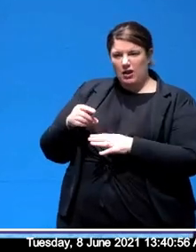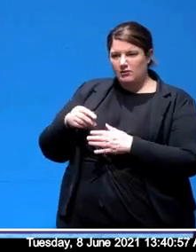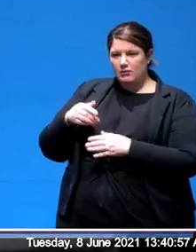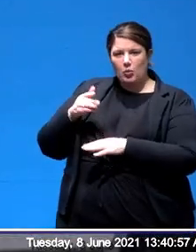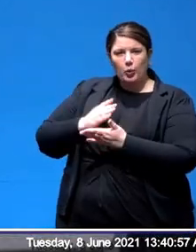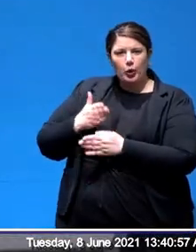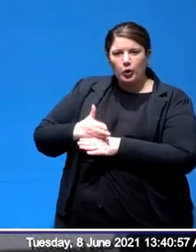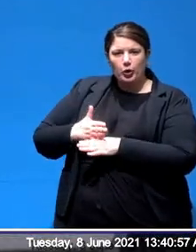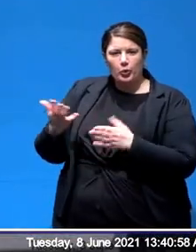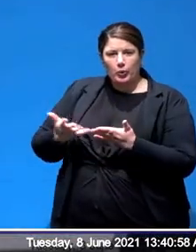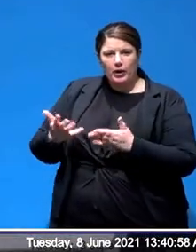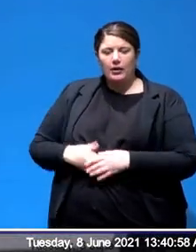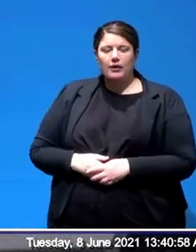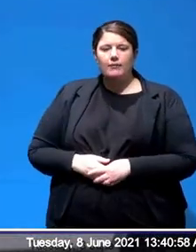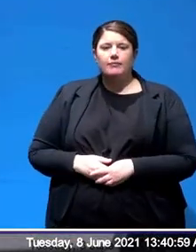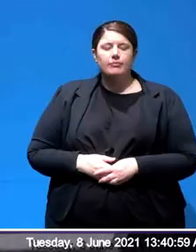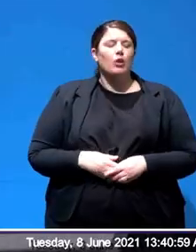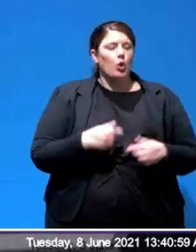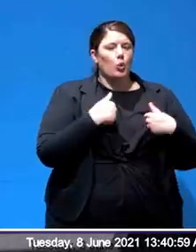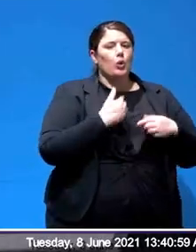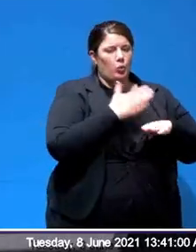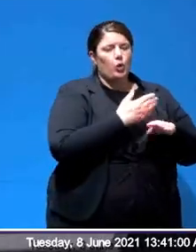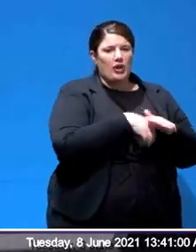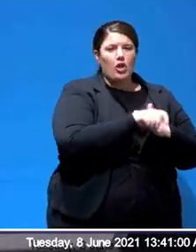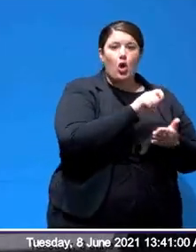We were office based, as well were the float supervisors.